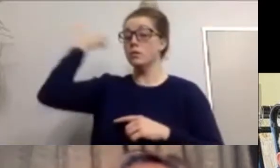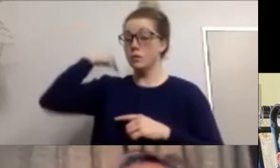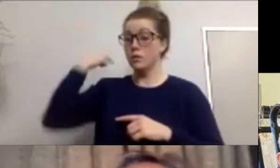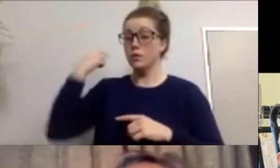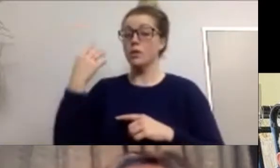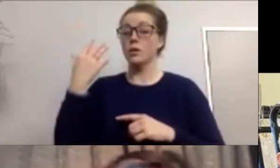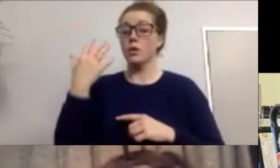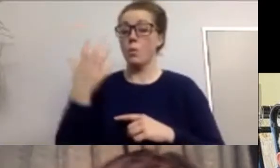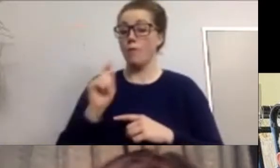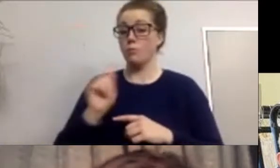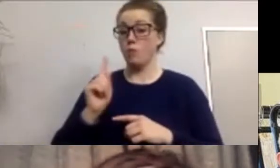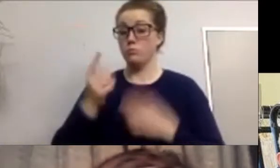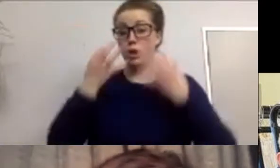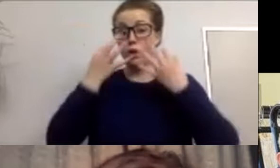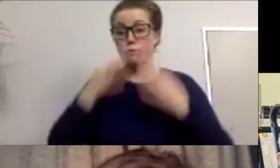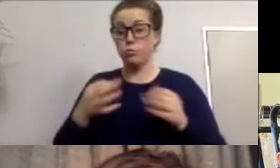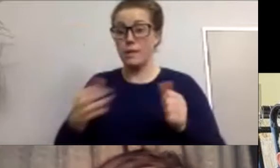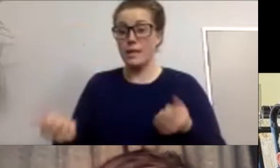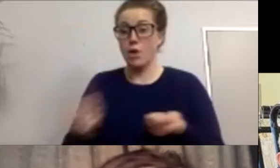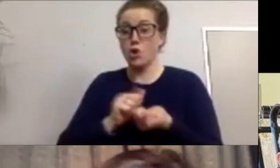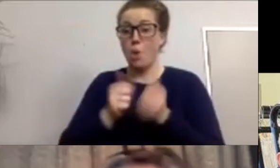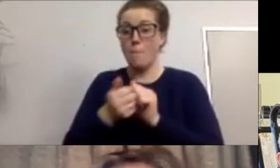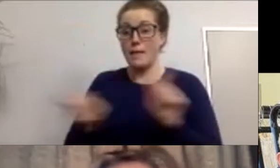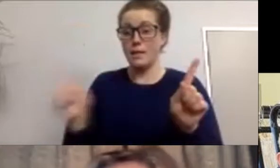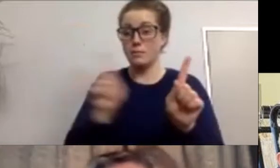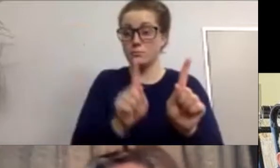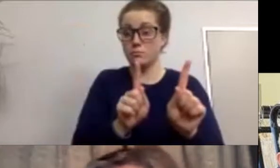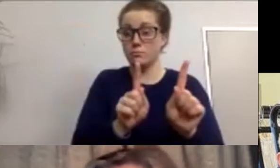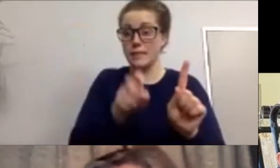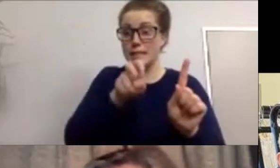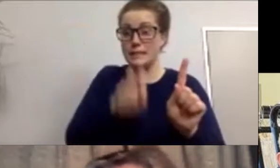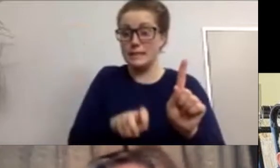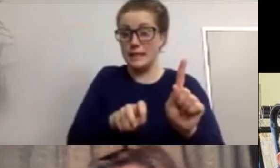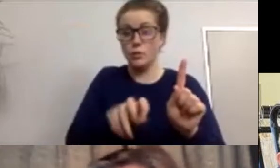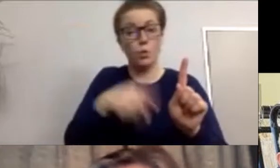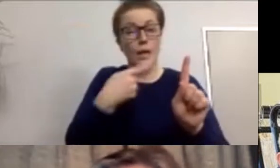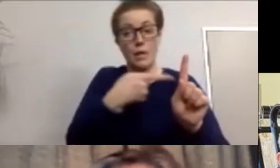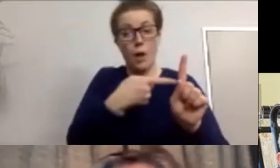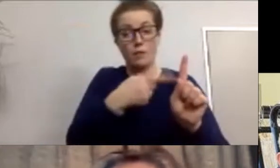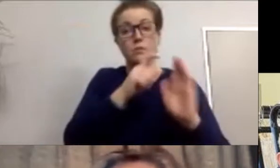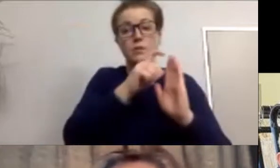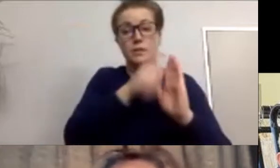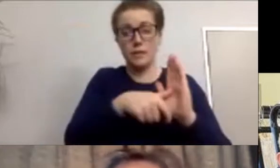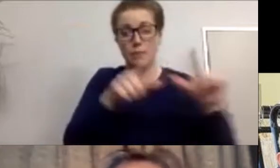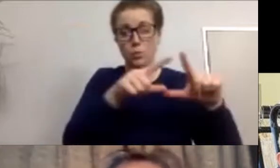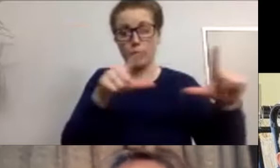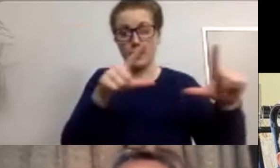offering a free companion seat to all disabled ticket holders, but it was not